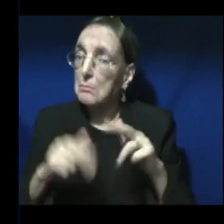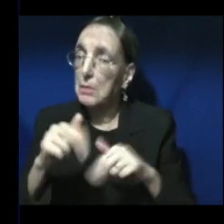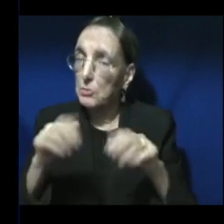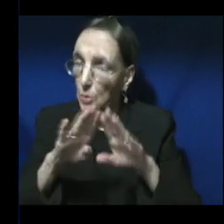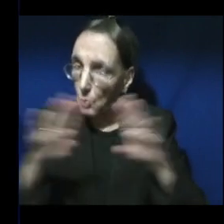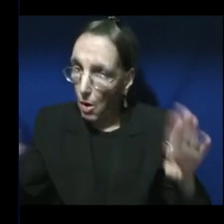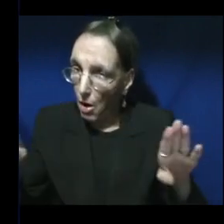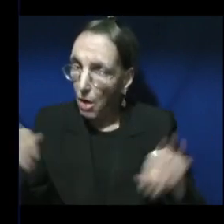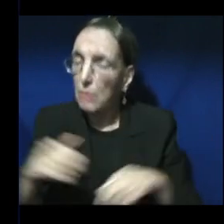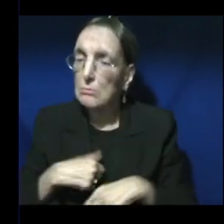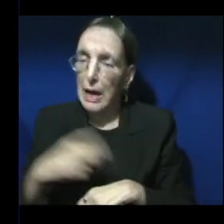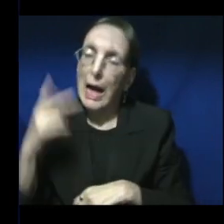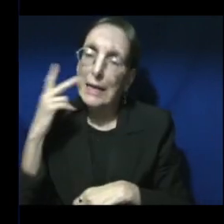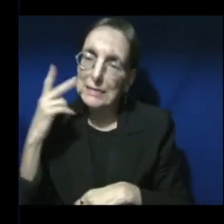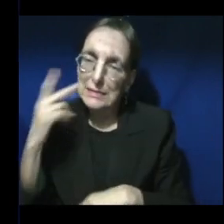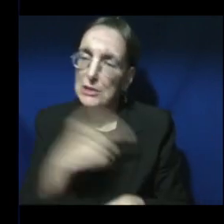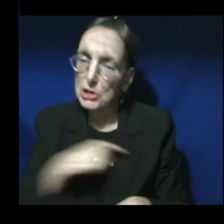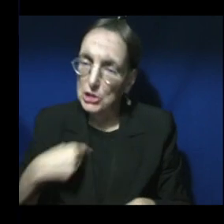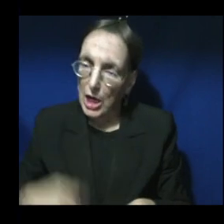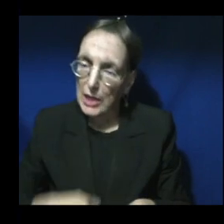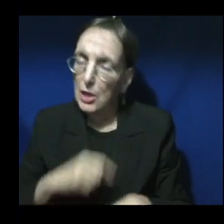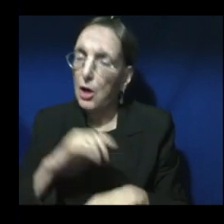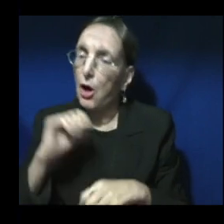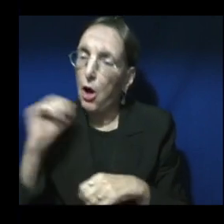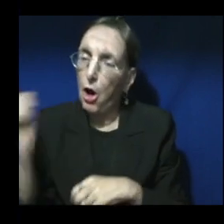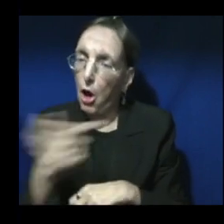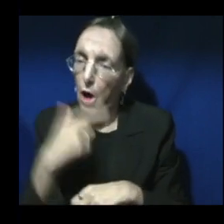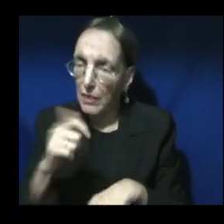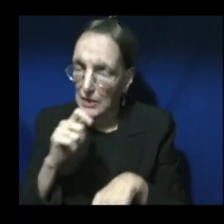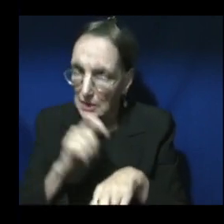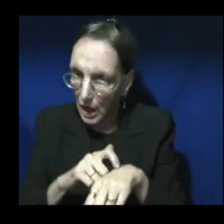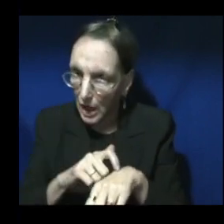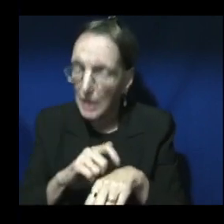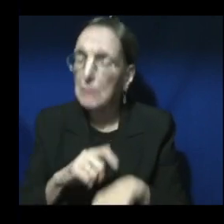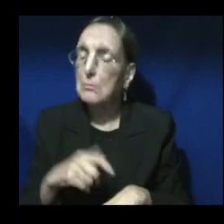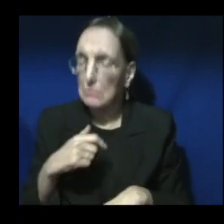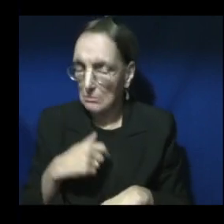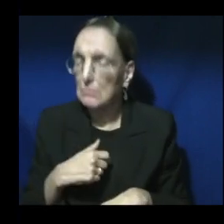Now this speech was kind of panned in the media. People thought it was vacuous and empty and a